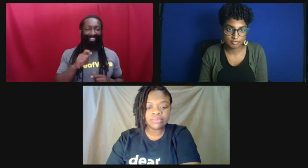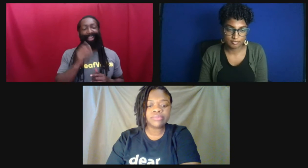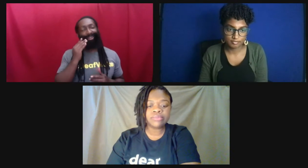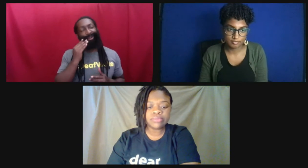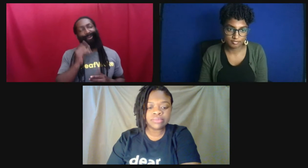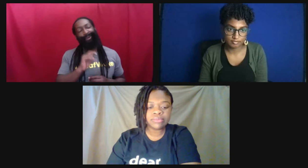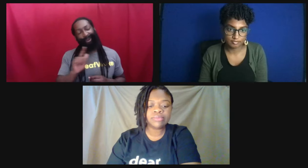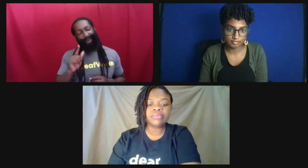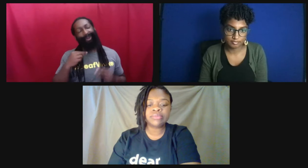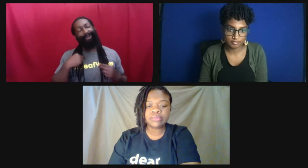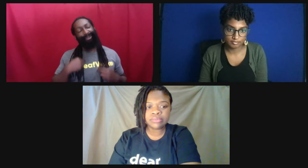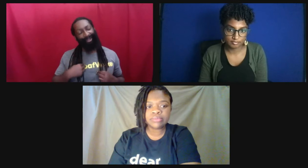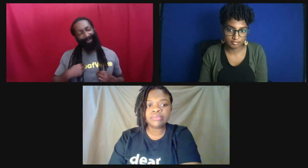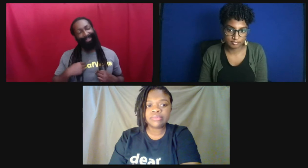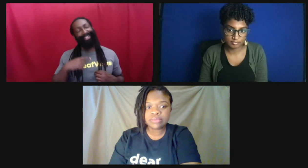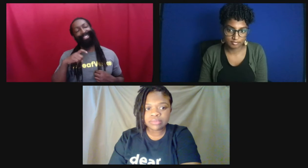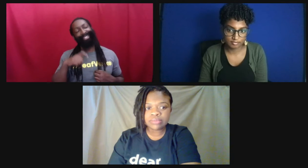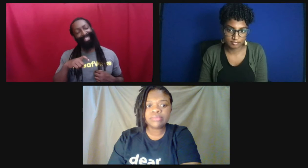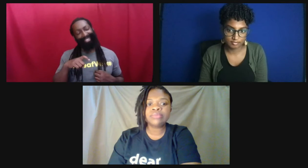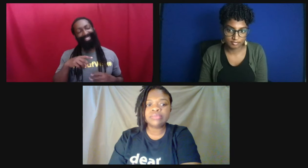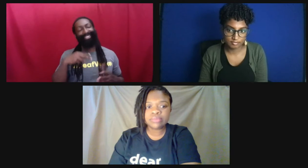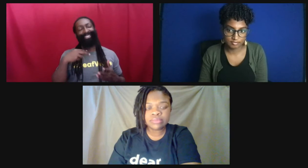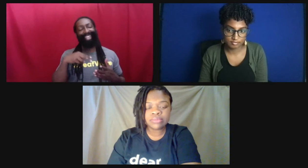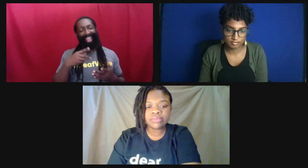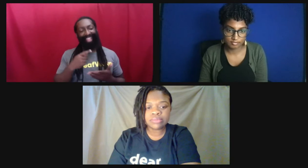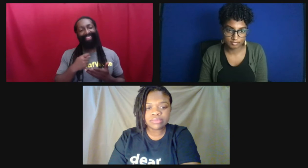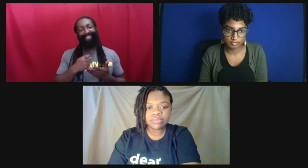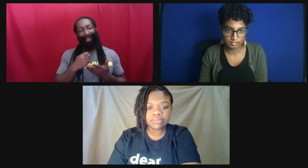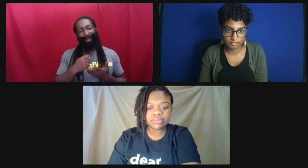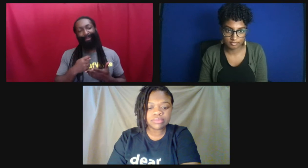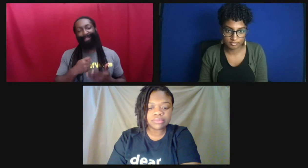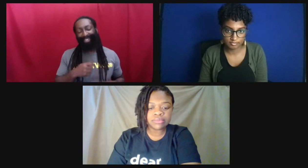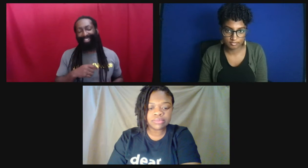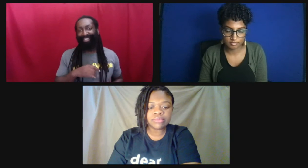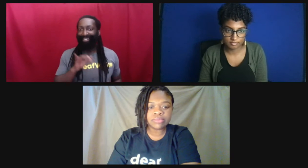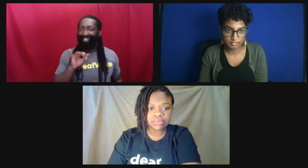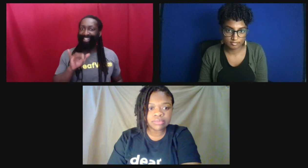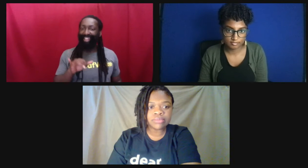we really need, I mean, all humans need dance therapy.